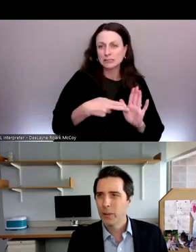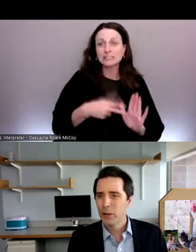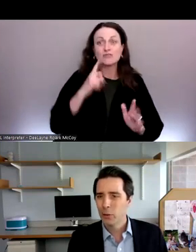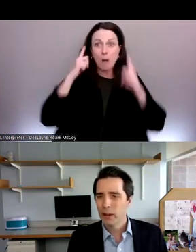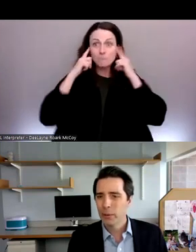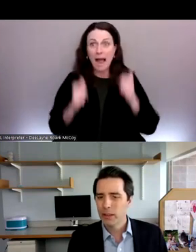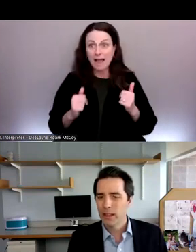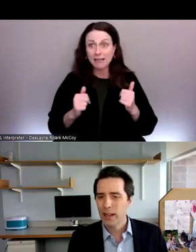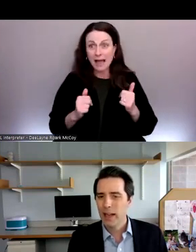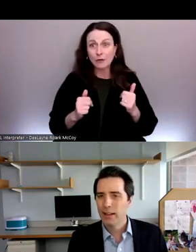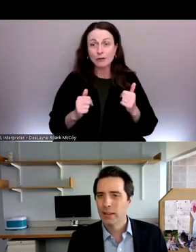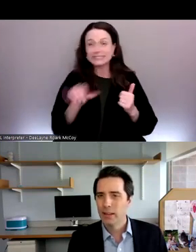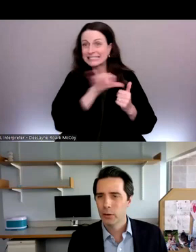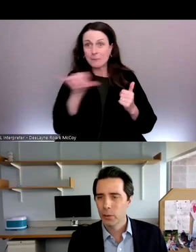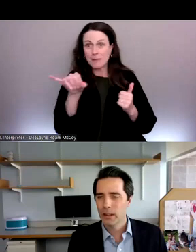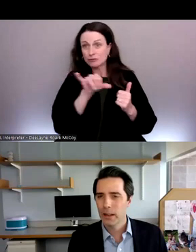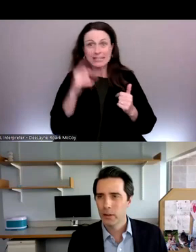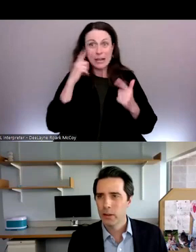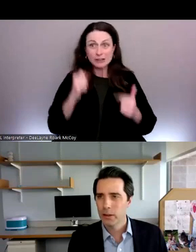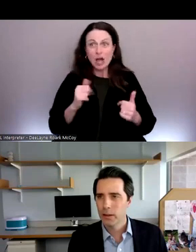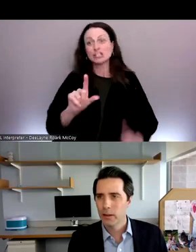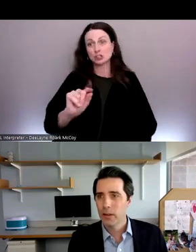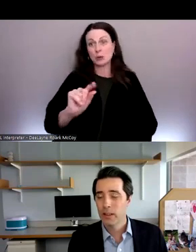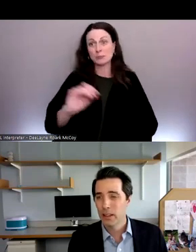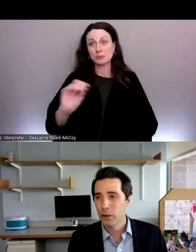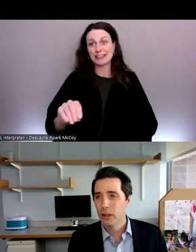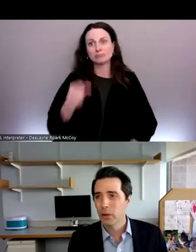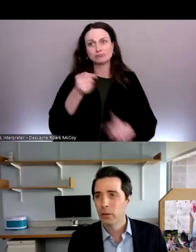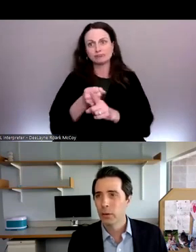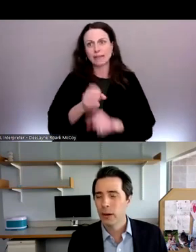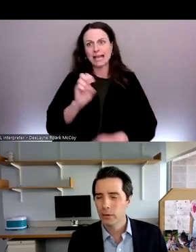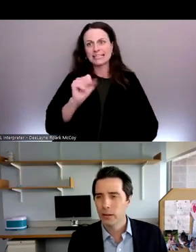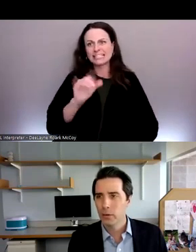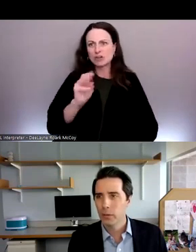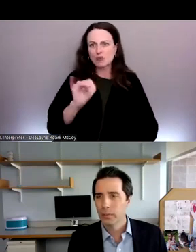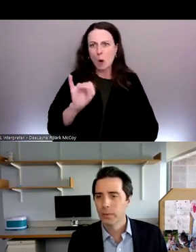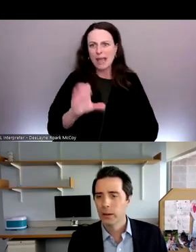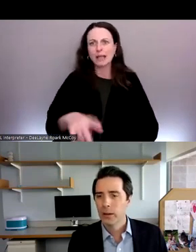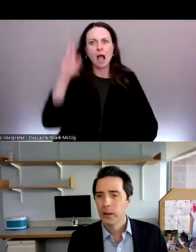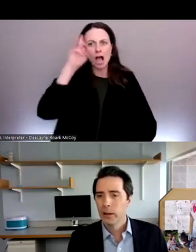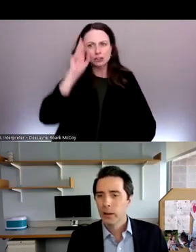loss about 20 percent had syndromic diagnosis so this is Usher syndrome or